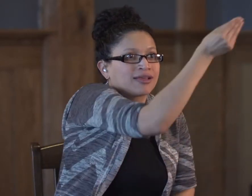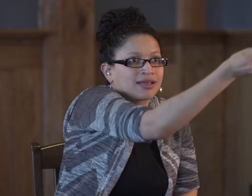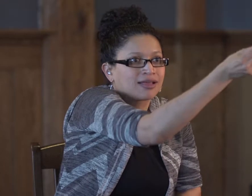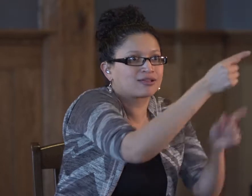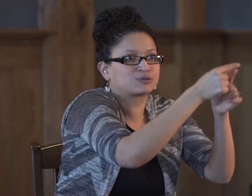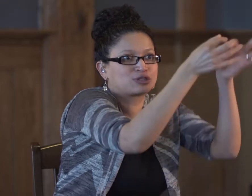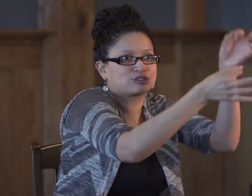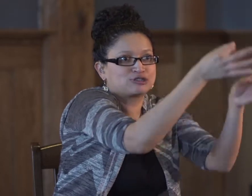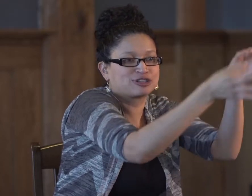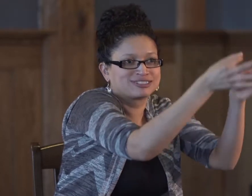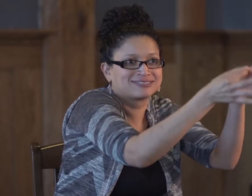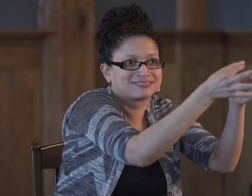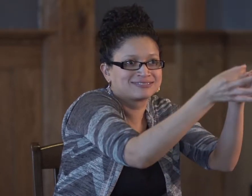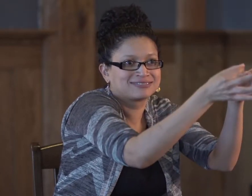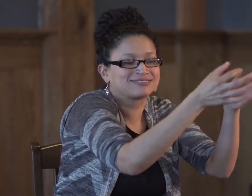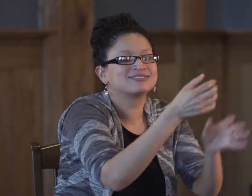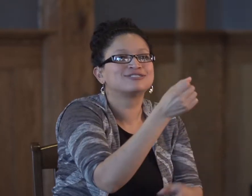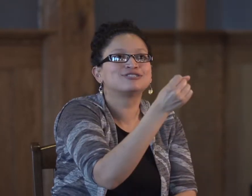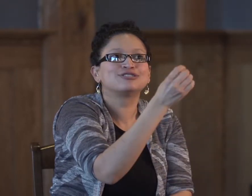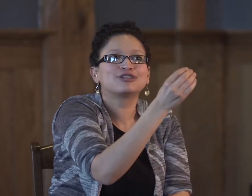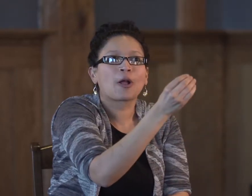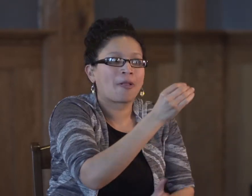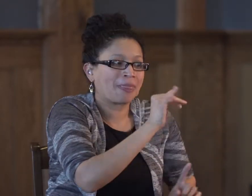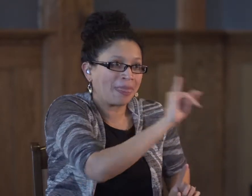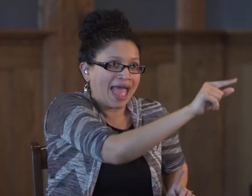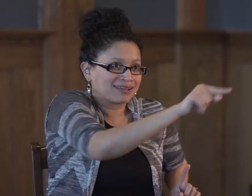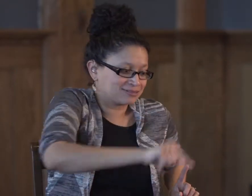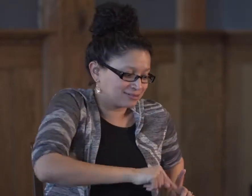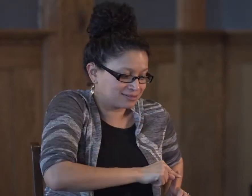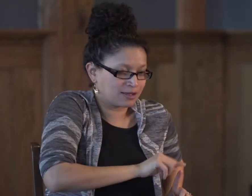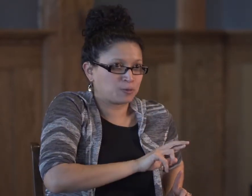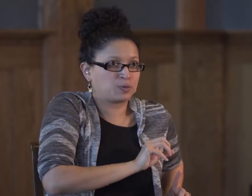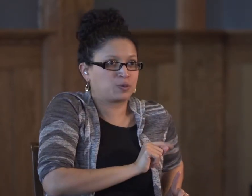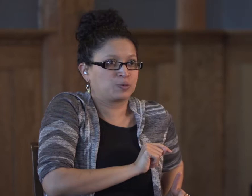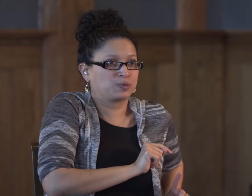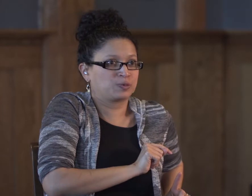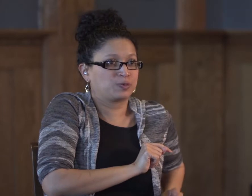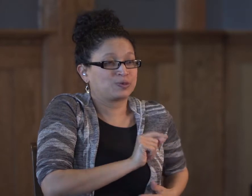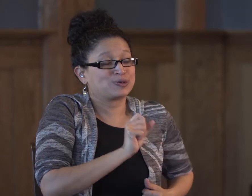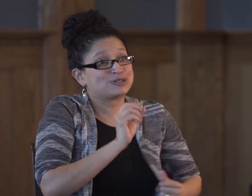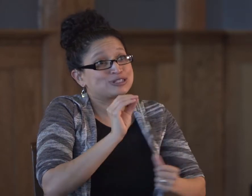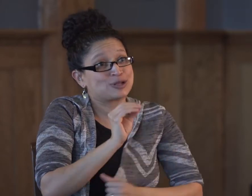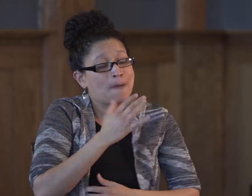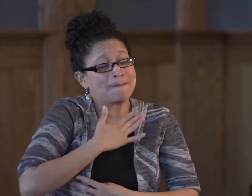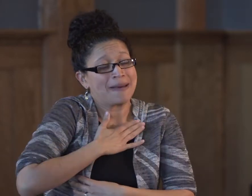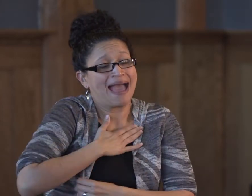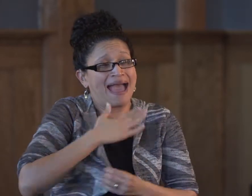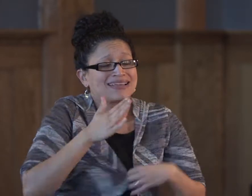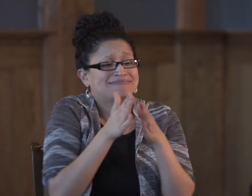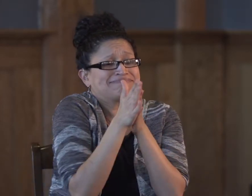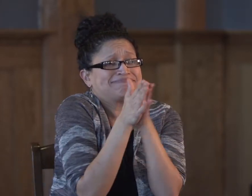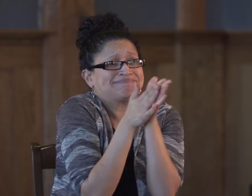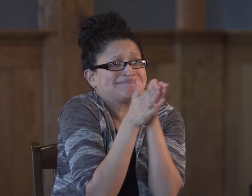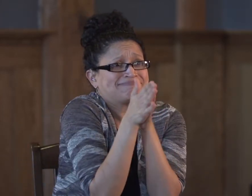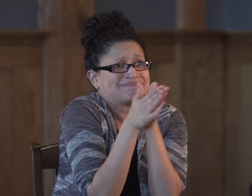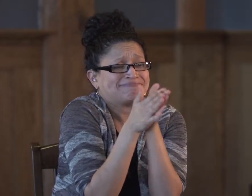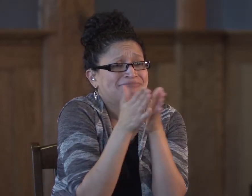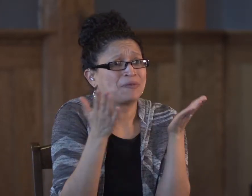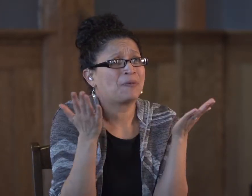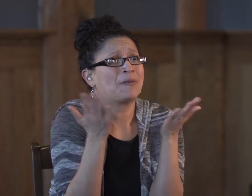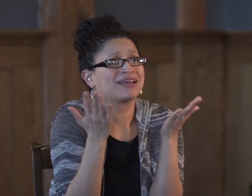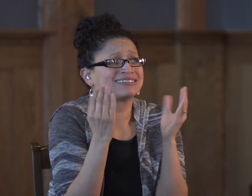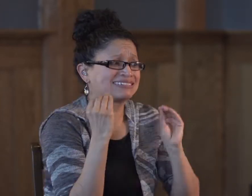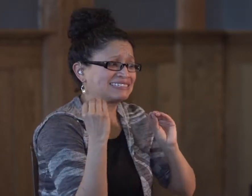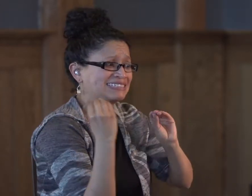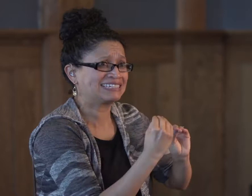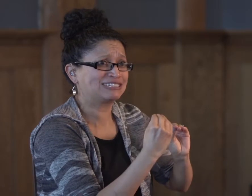to attorneys who then bring it to court. So, that train starts with law enforcement, and